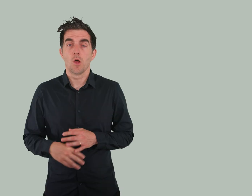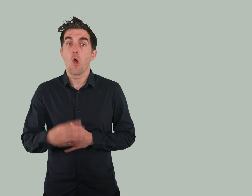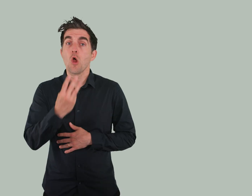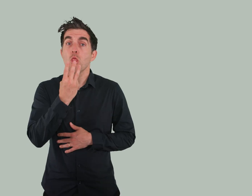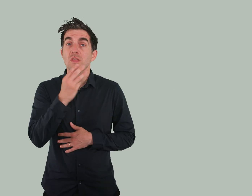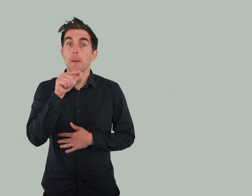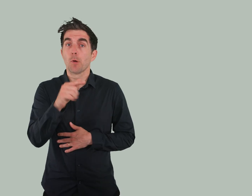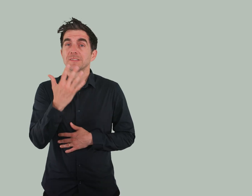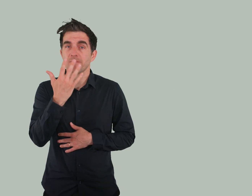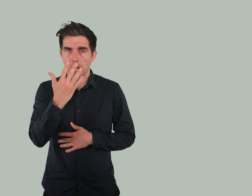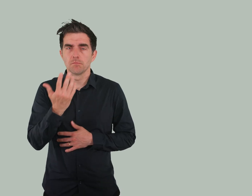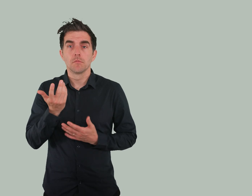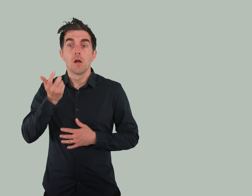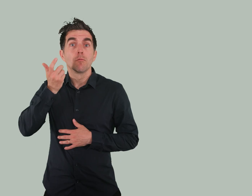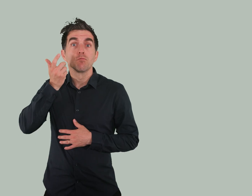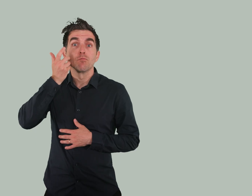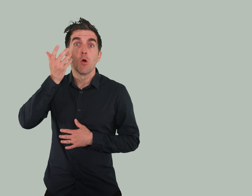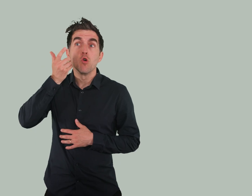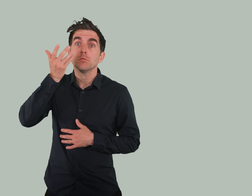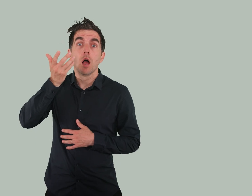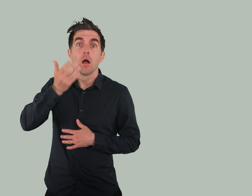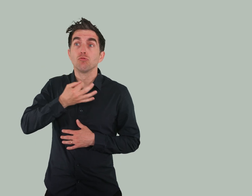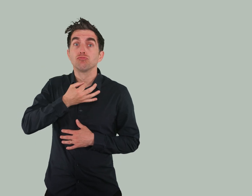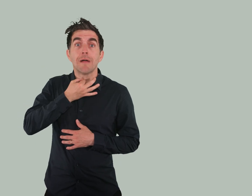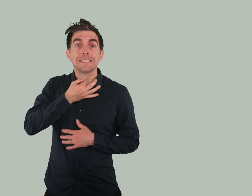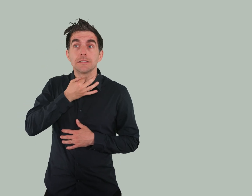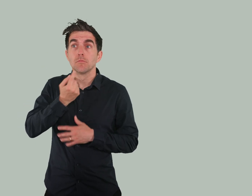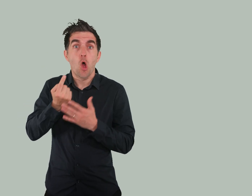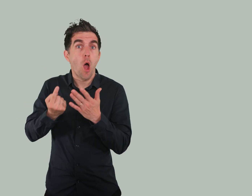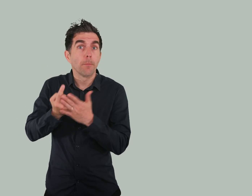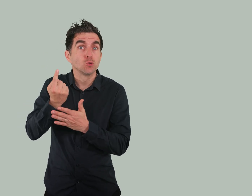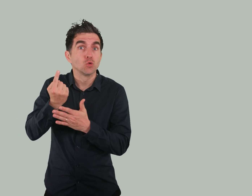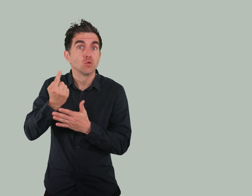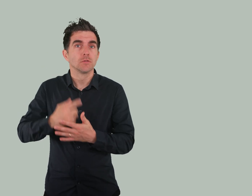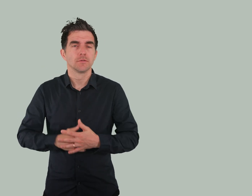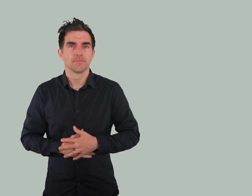3.5 Future risks and opportunities